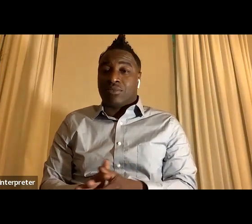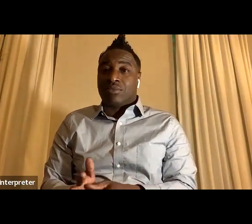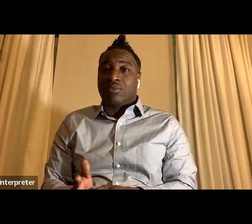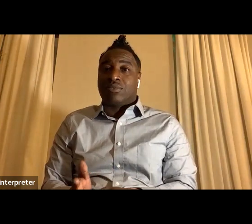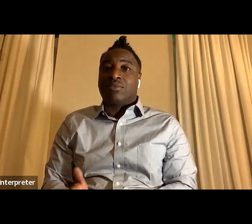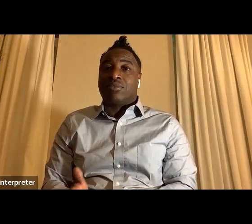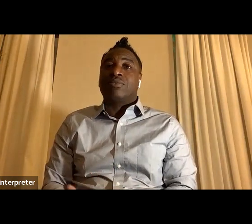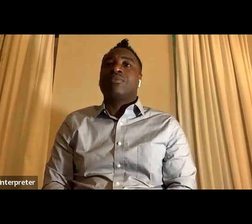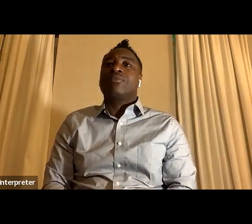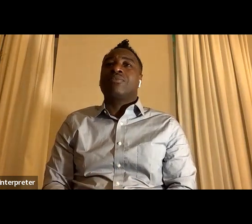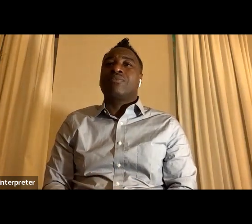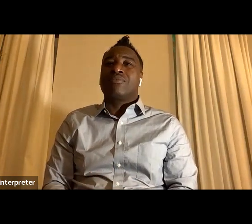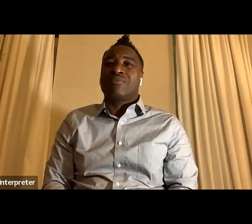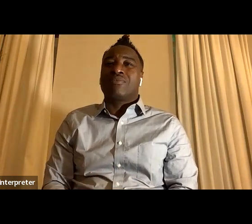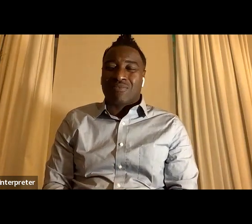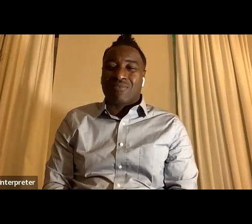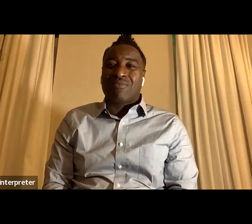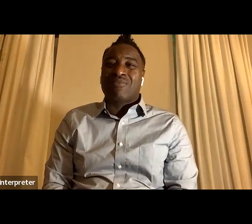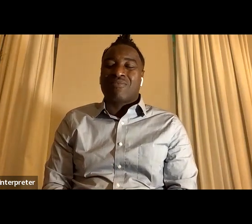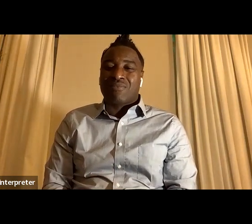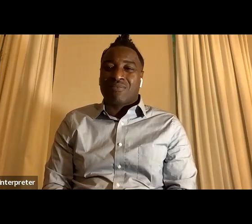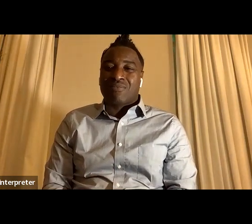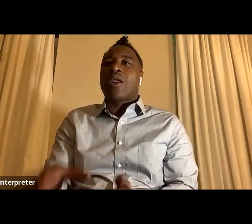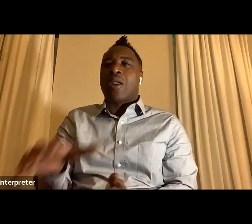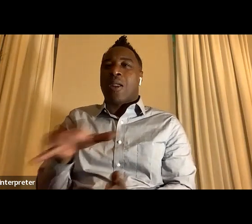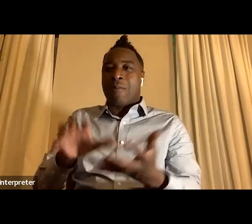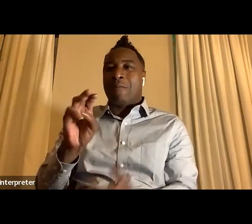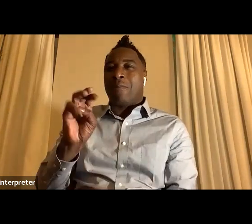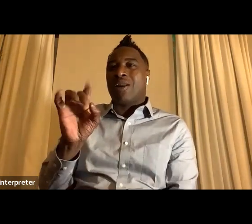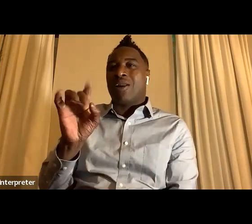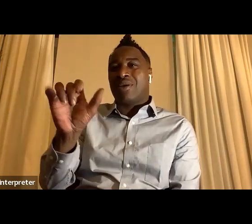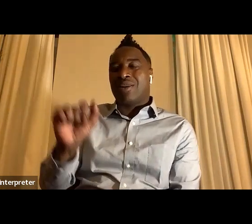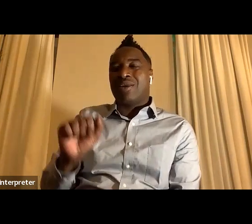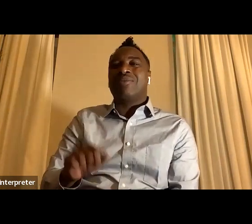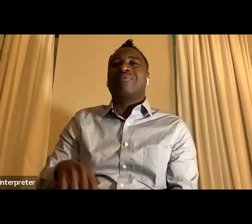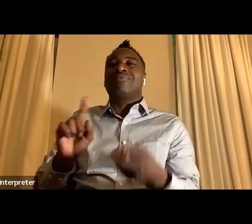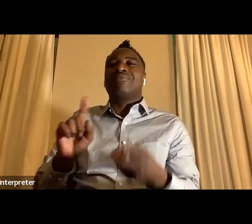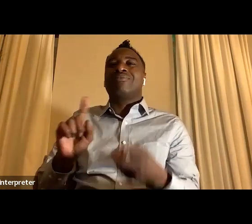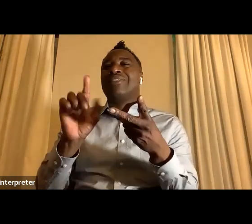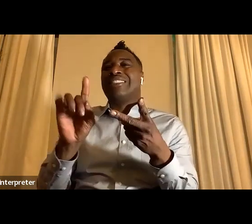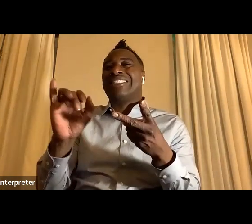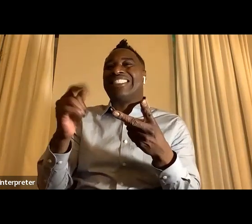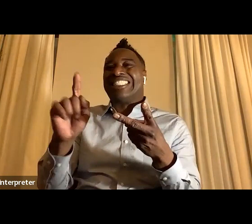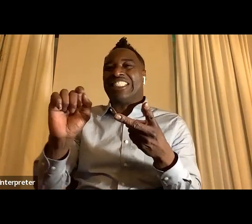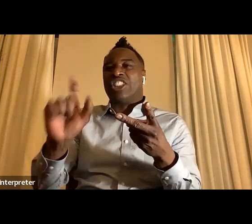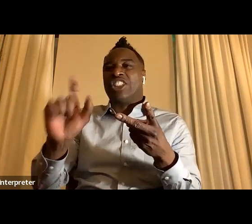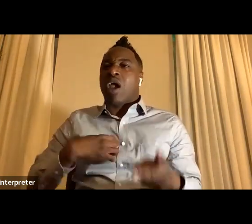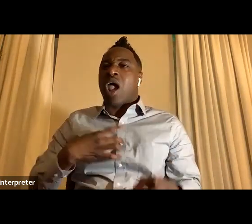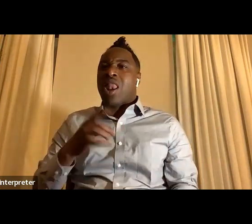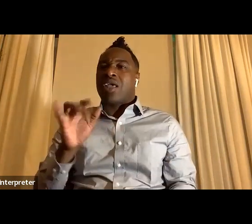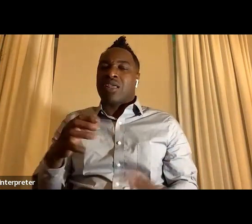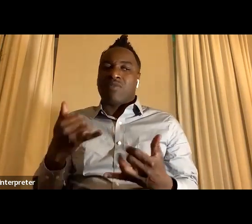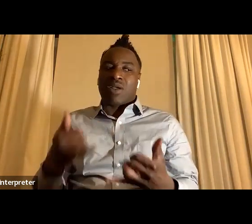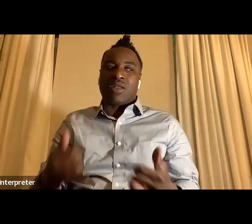say a mixed media digital stuff I really like right now. Yeah, yeah, go ahead.